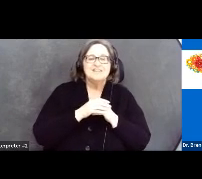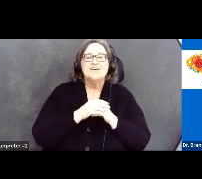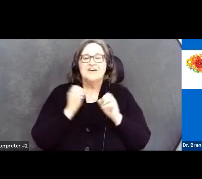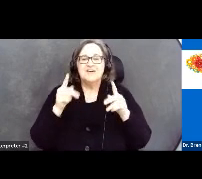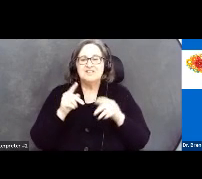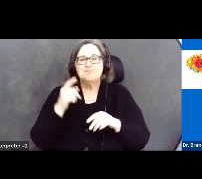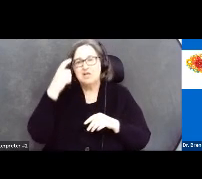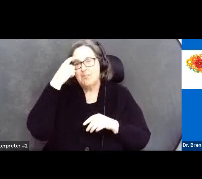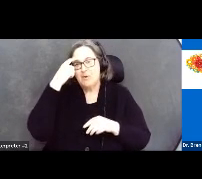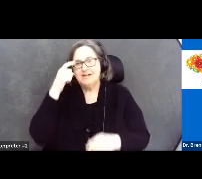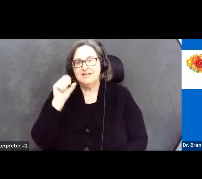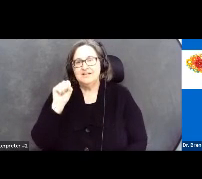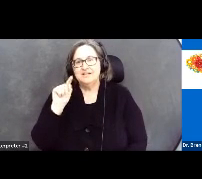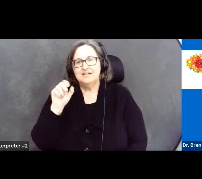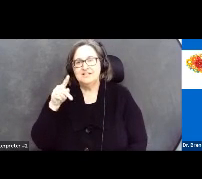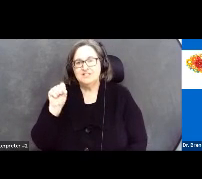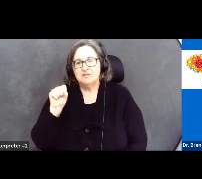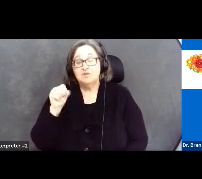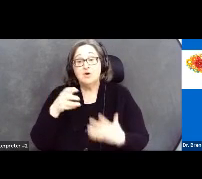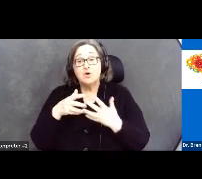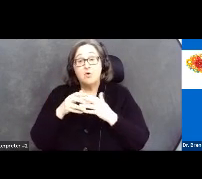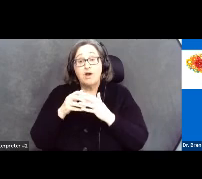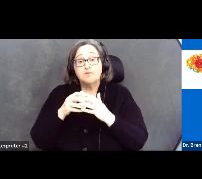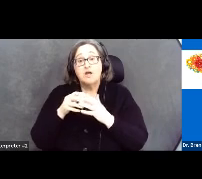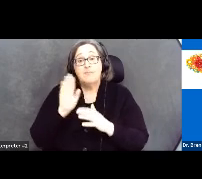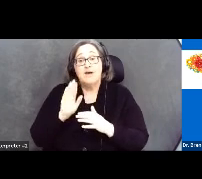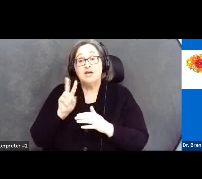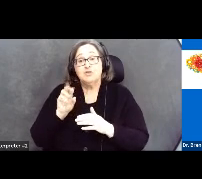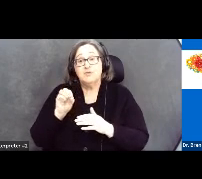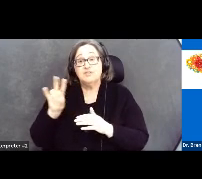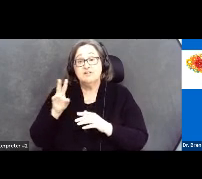Brain steps was created in Pennsylvania in 2007 by the Pennsylvania Department of health.